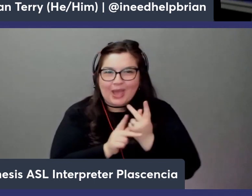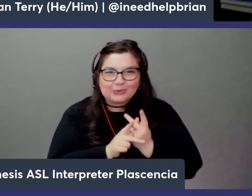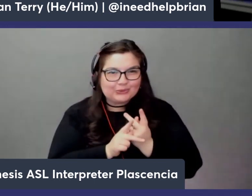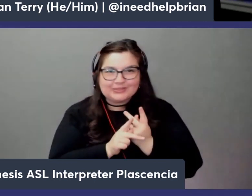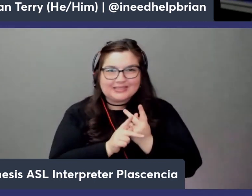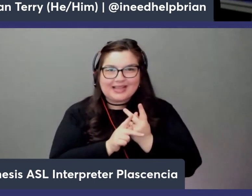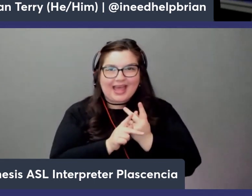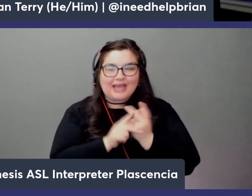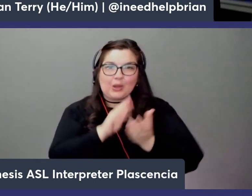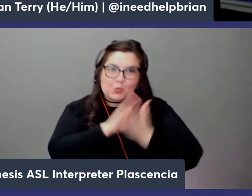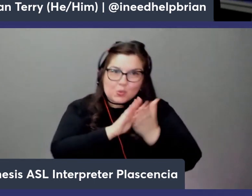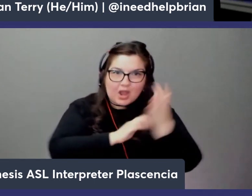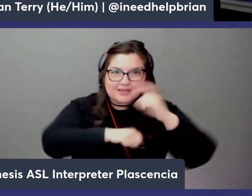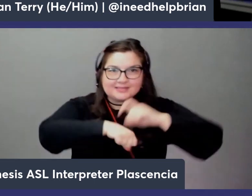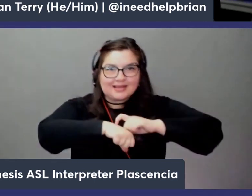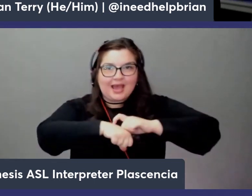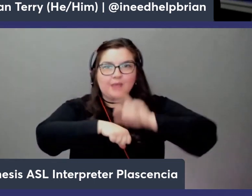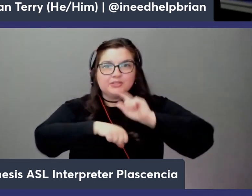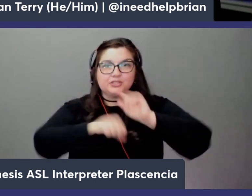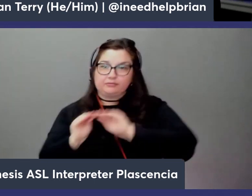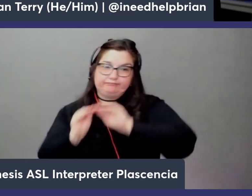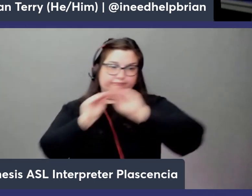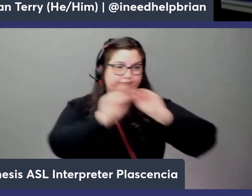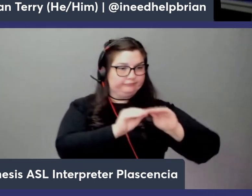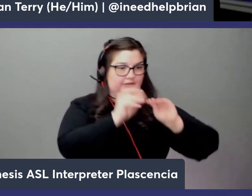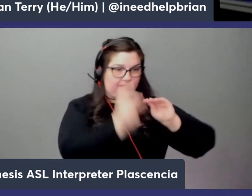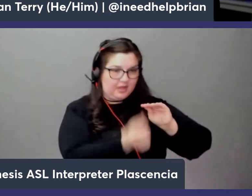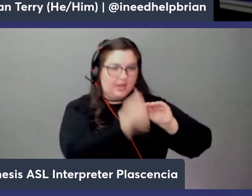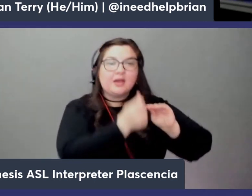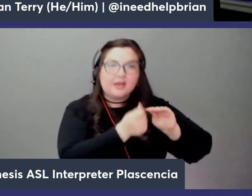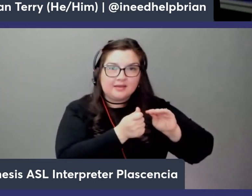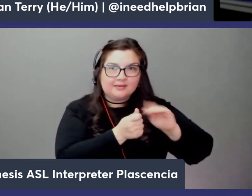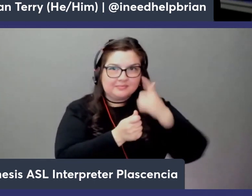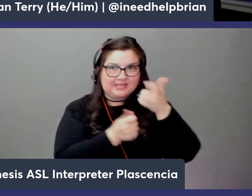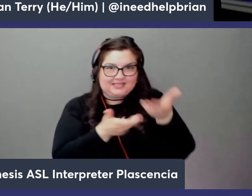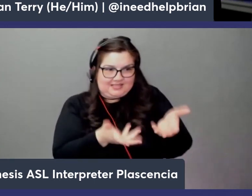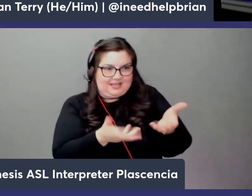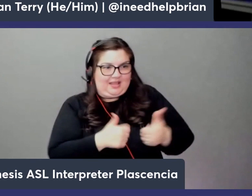it actually is able to just move across that relationship because it exists physically on disc.